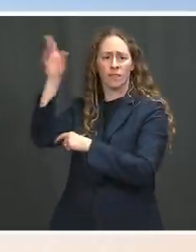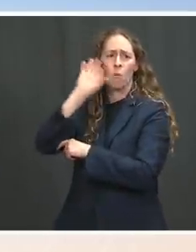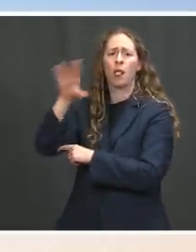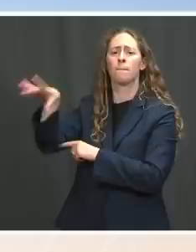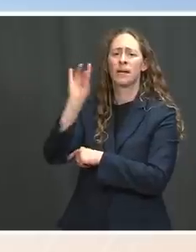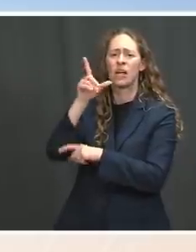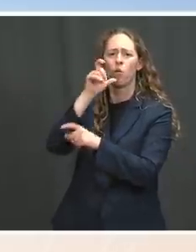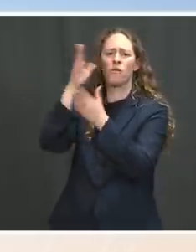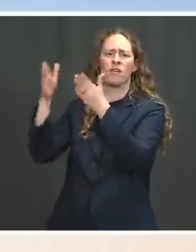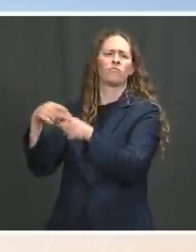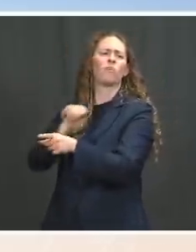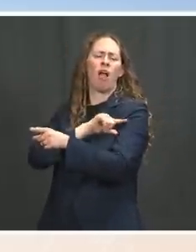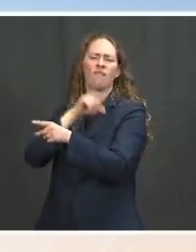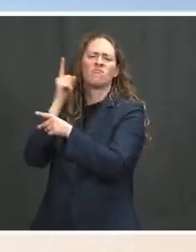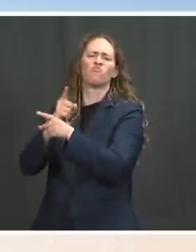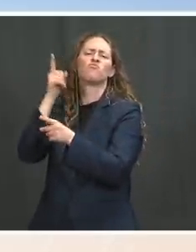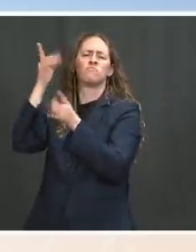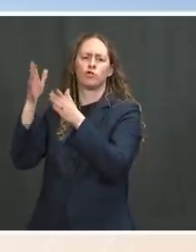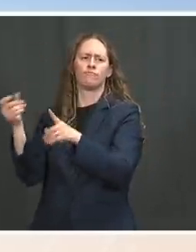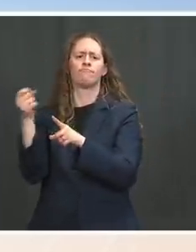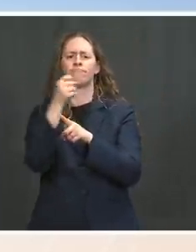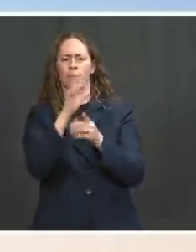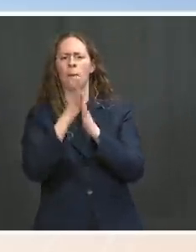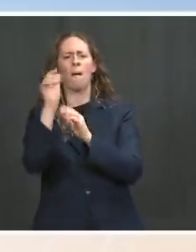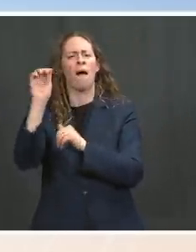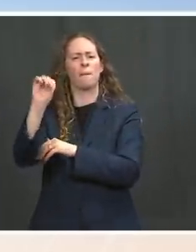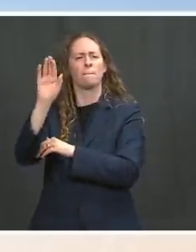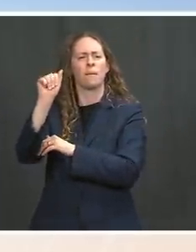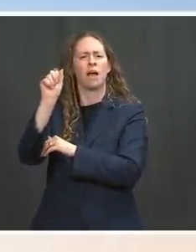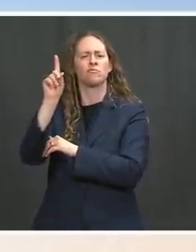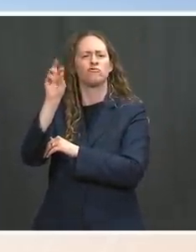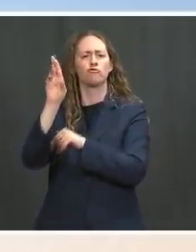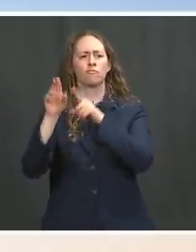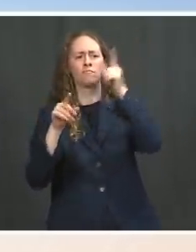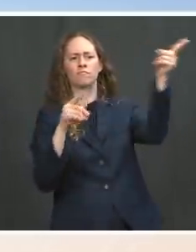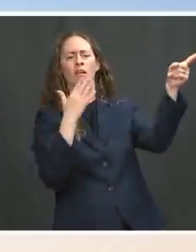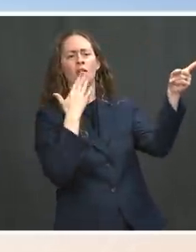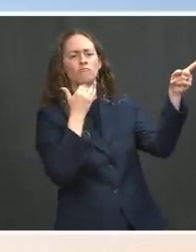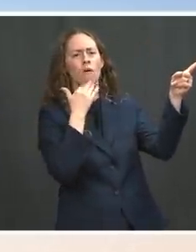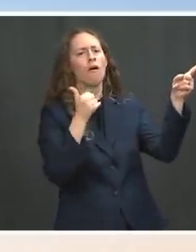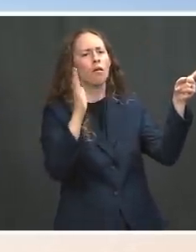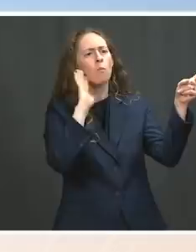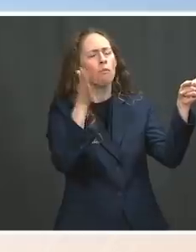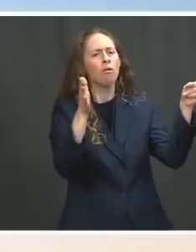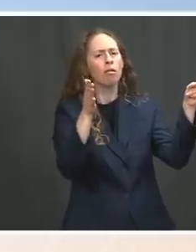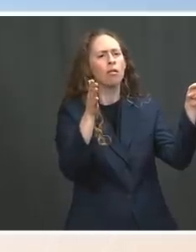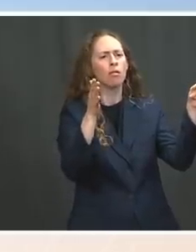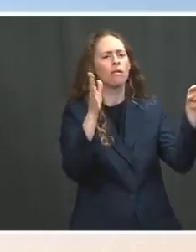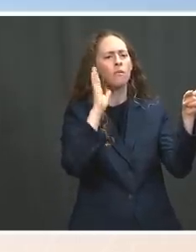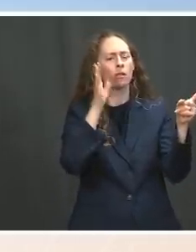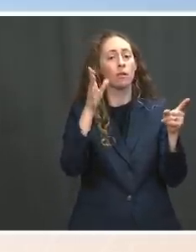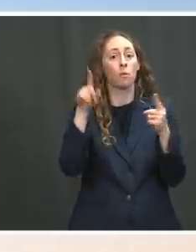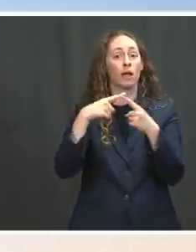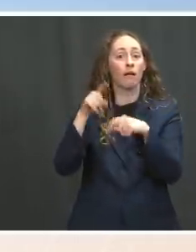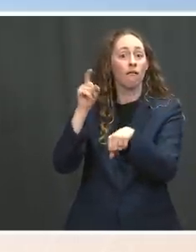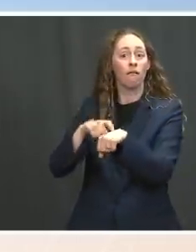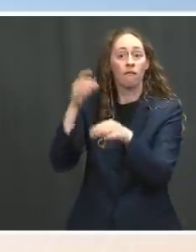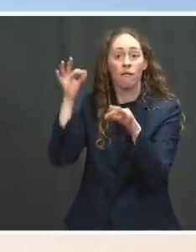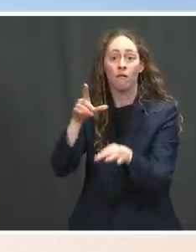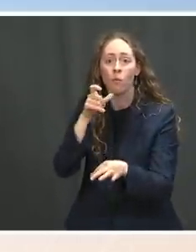over the coming weeks. That's in process and, when it's ready, we'll announce that. But in the meantime, we have great confidence in our team